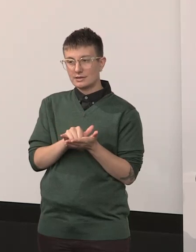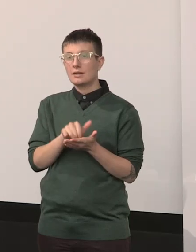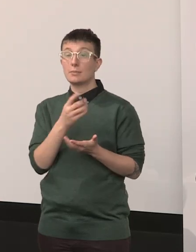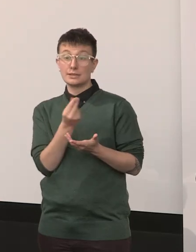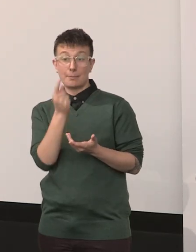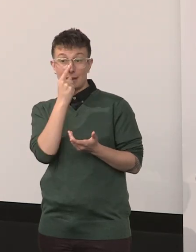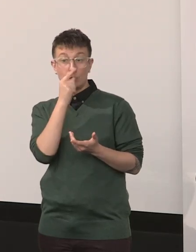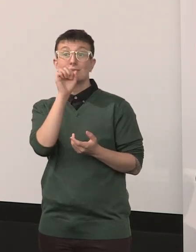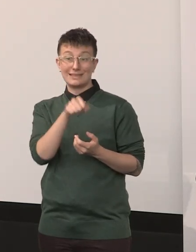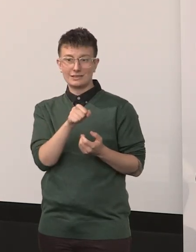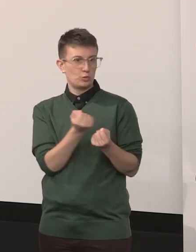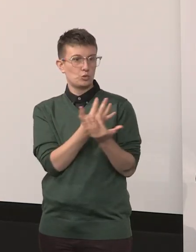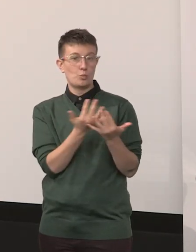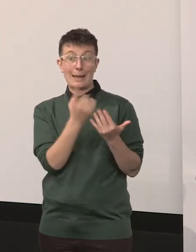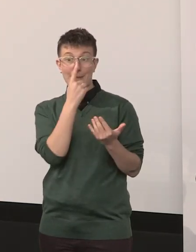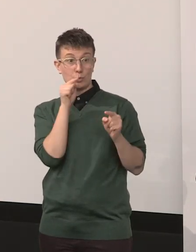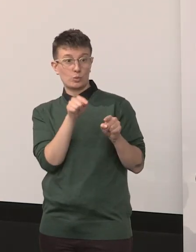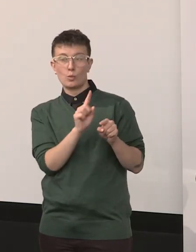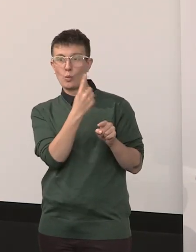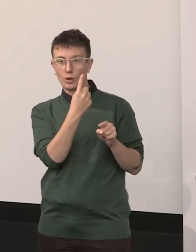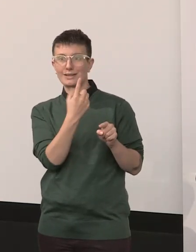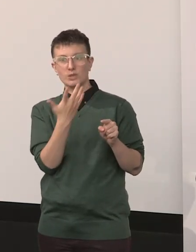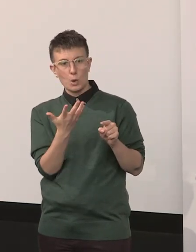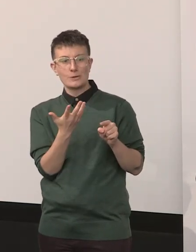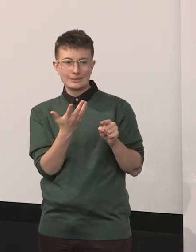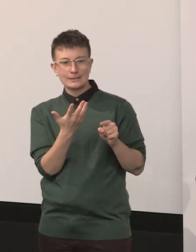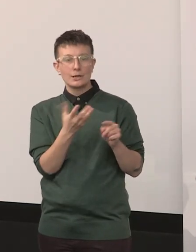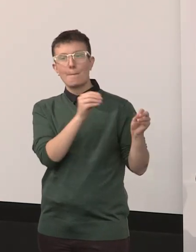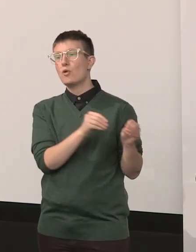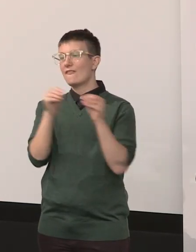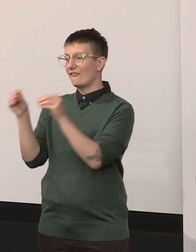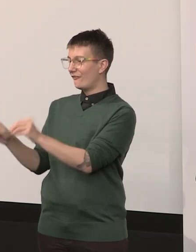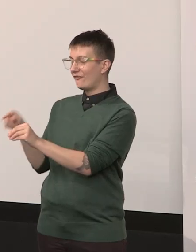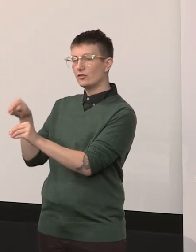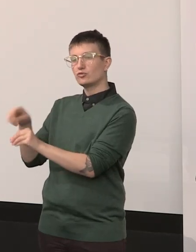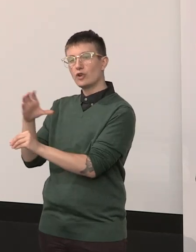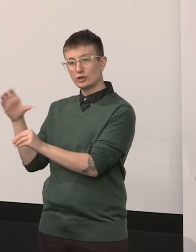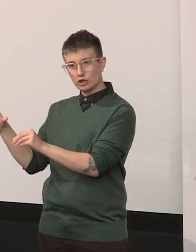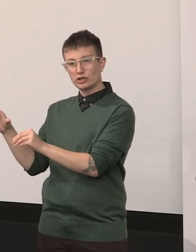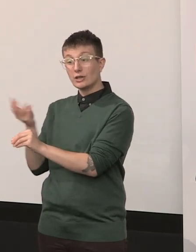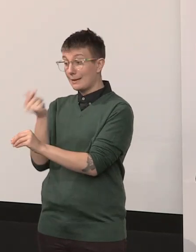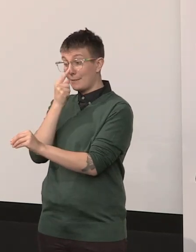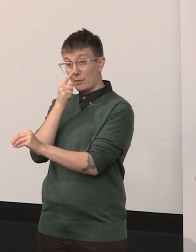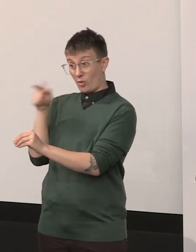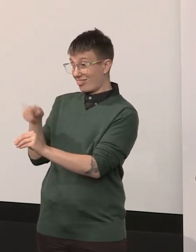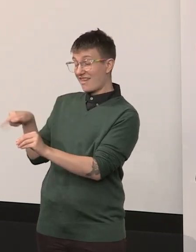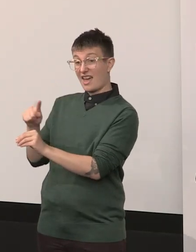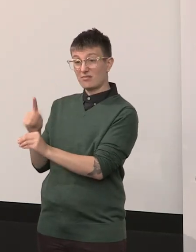were moved down there to ensure that we could help manage capacity in Auckland, and use the facility in